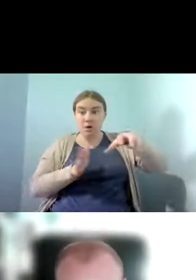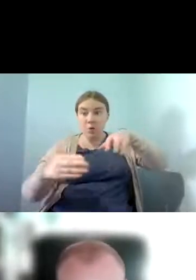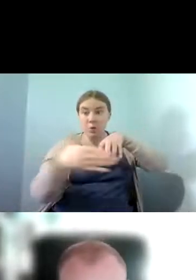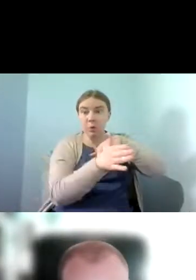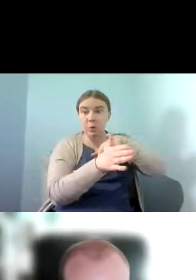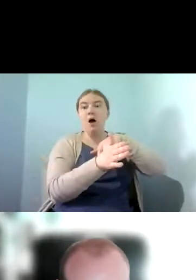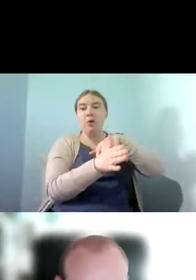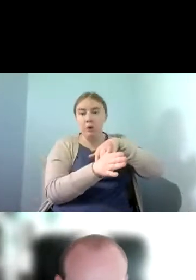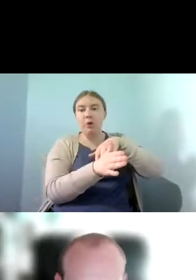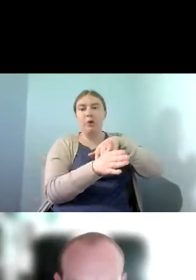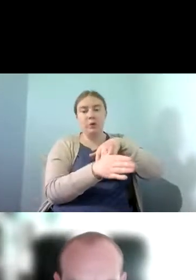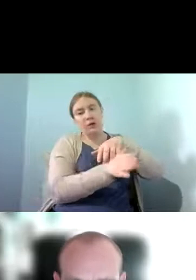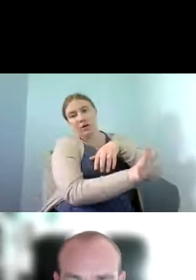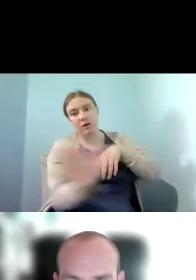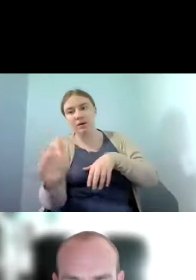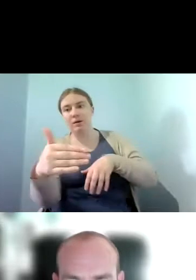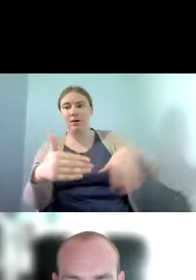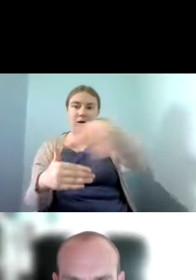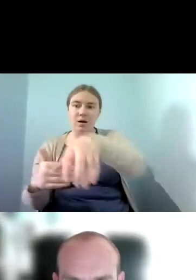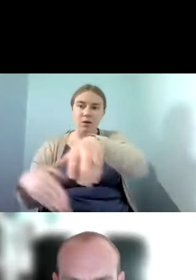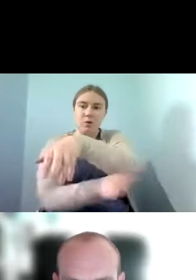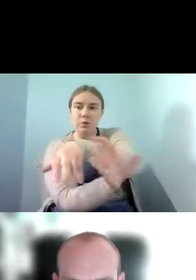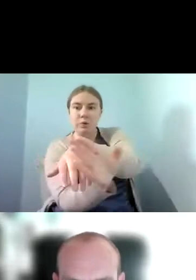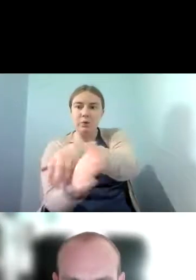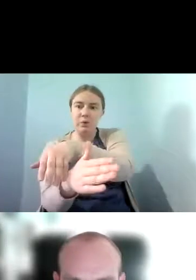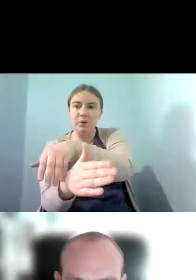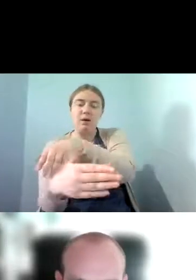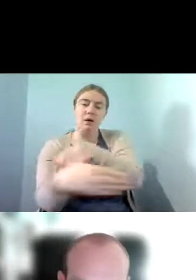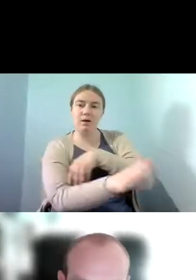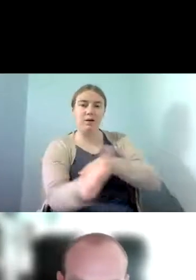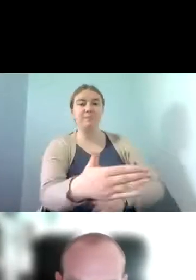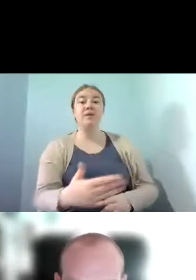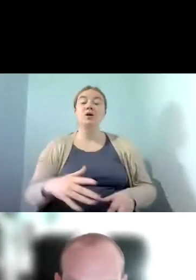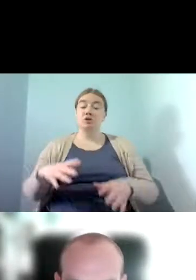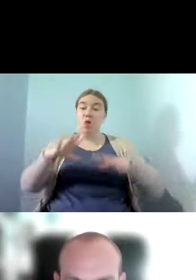so again i've tried to show that by the the resting spot is with the red dot and their path